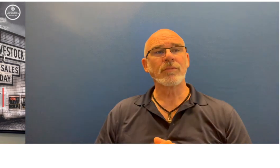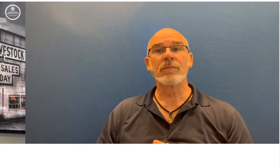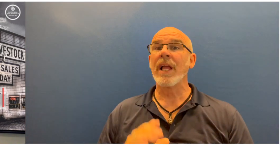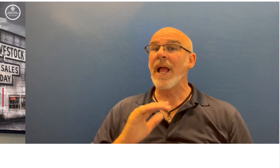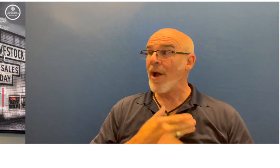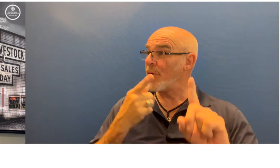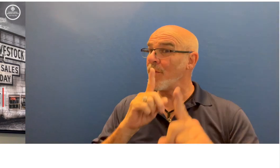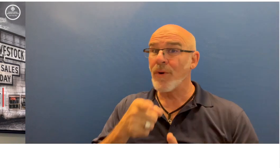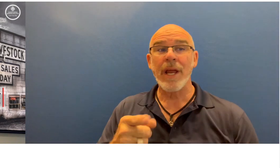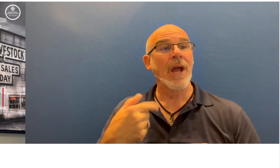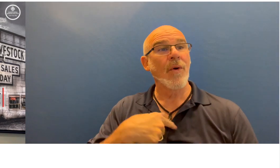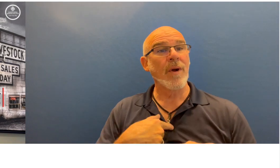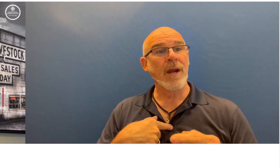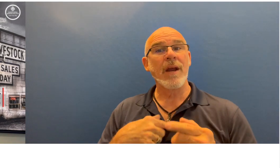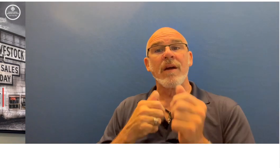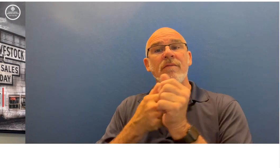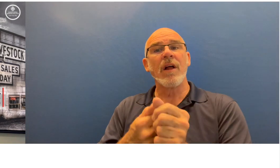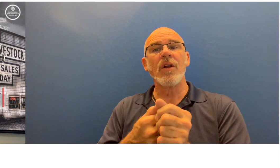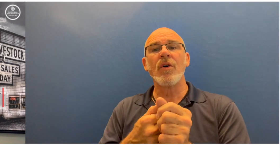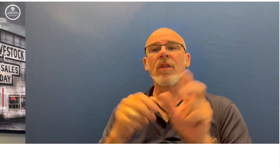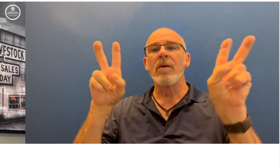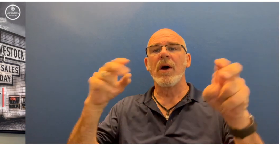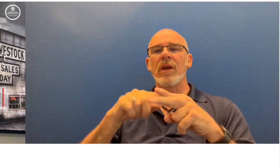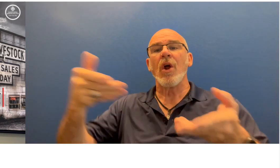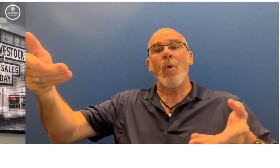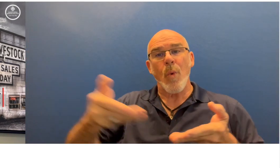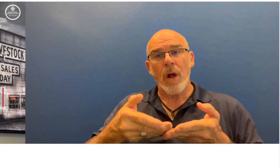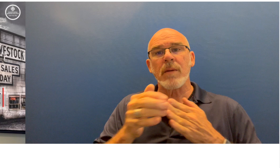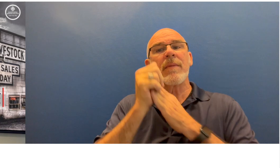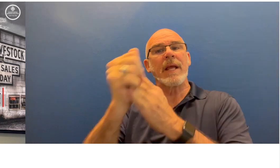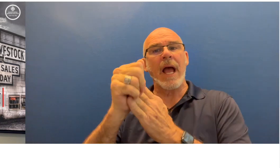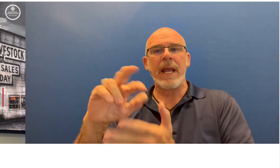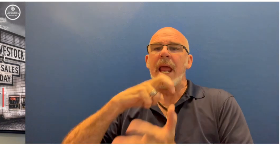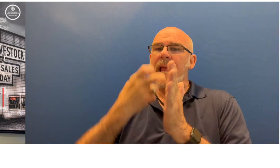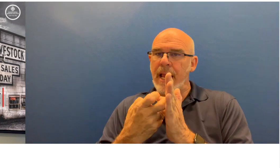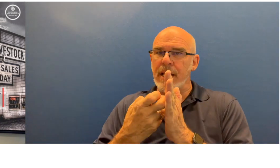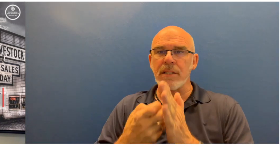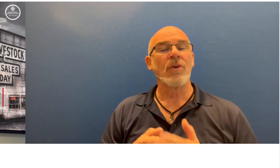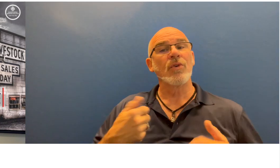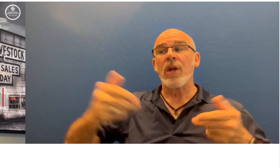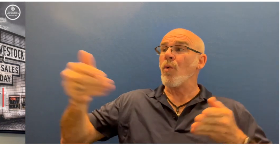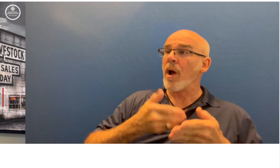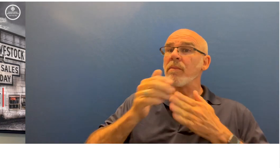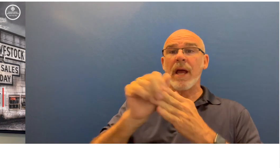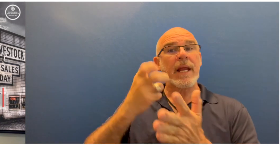we actually go by the motto, welcome, guide and engage. We try to welcome, guide and engage every student through their educational journey.